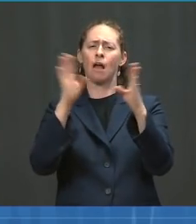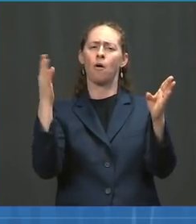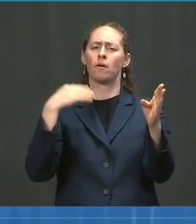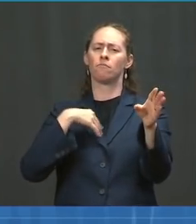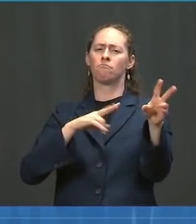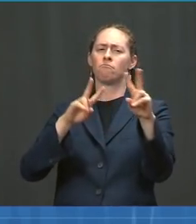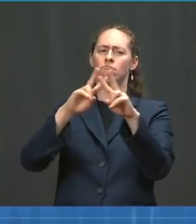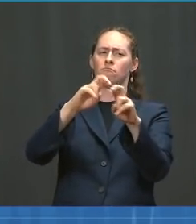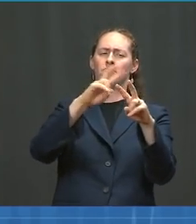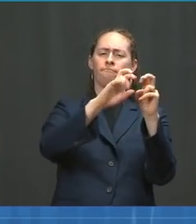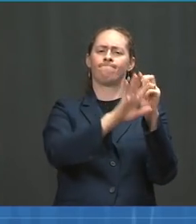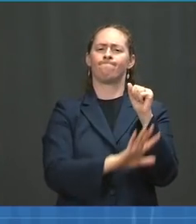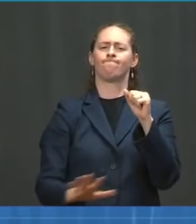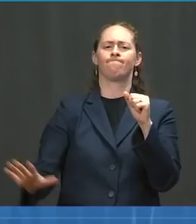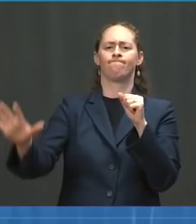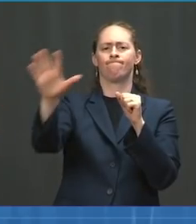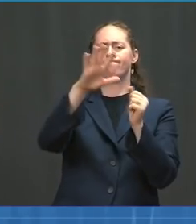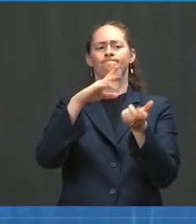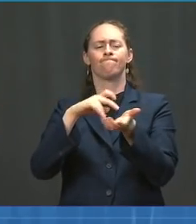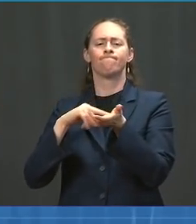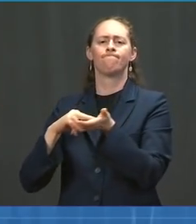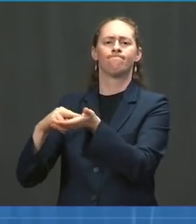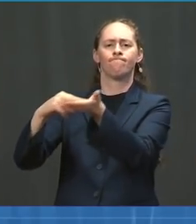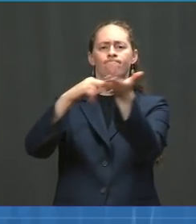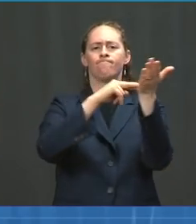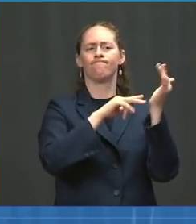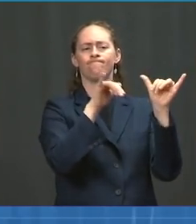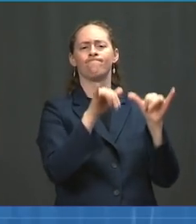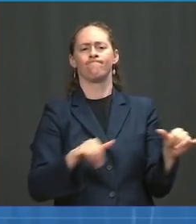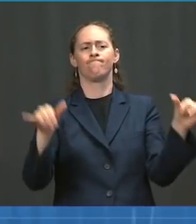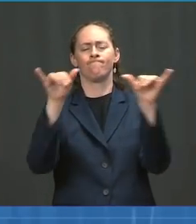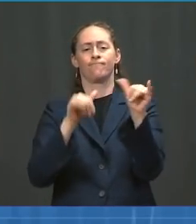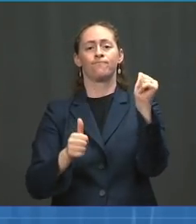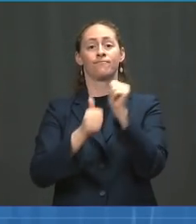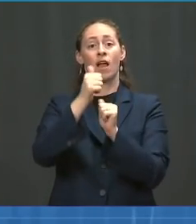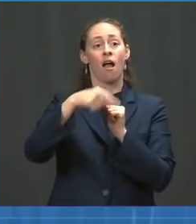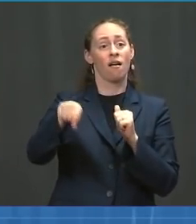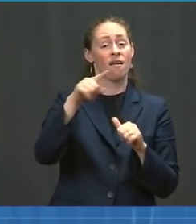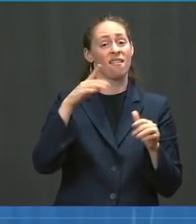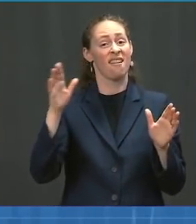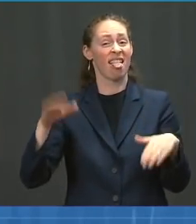they are overwhelmingly unvaccinated people. Mr. Zients: Next question.